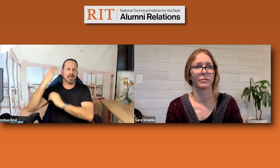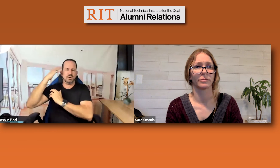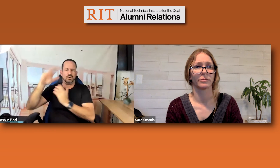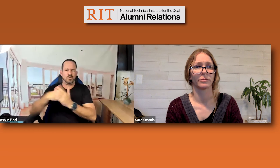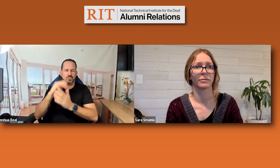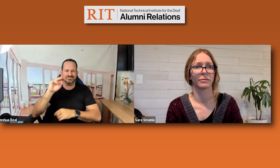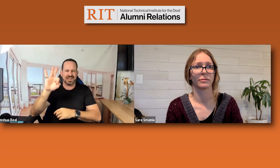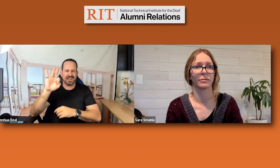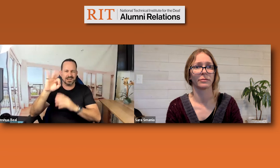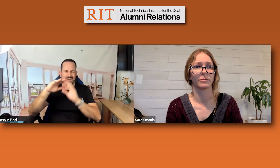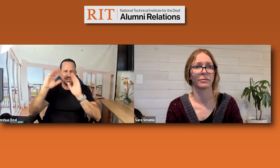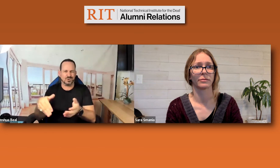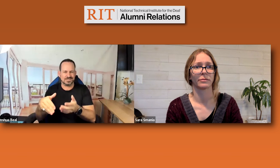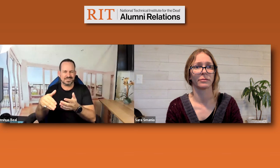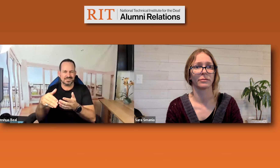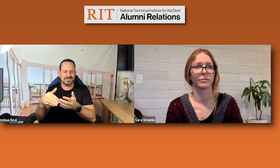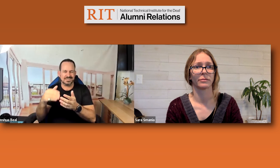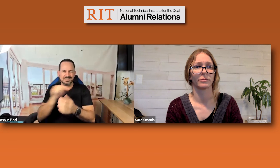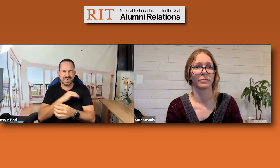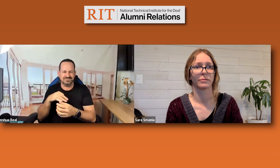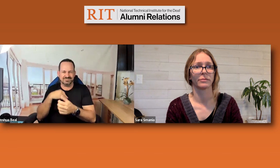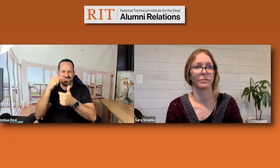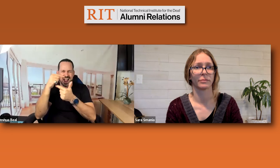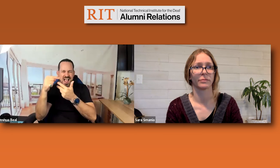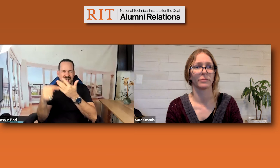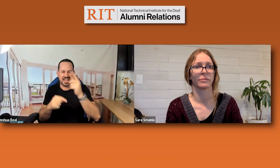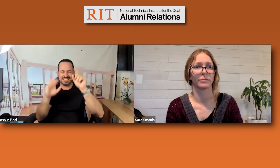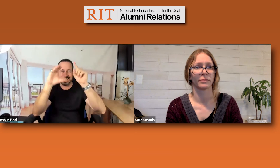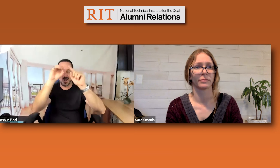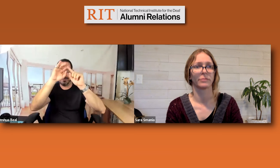They got away with many of these mutual funds,